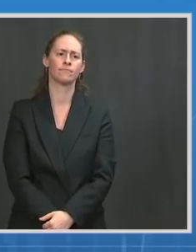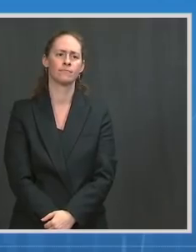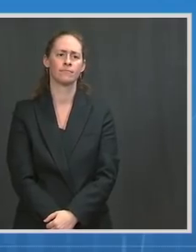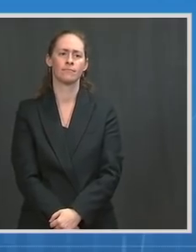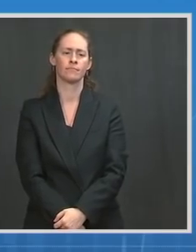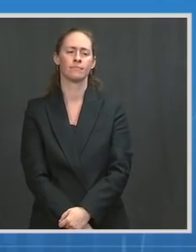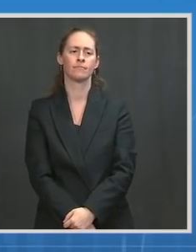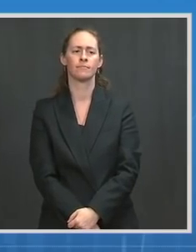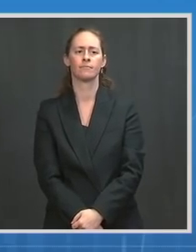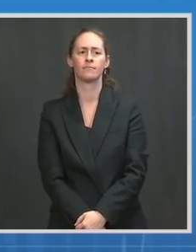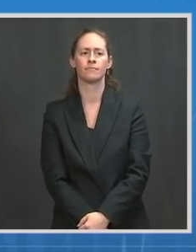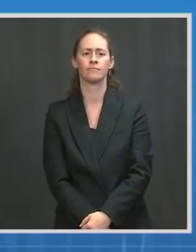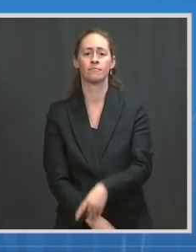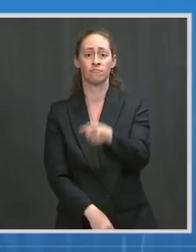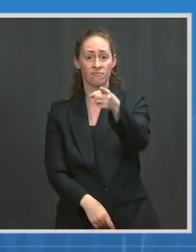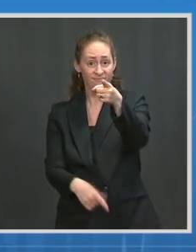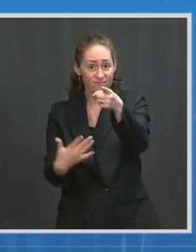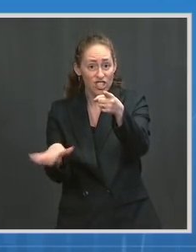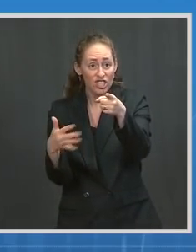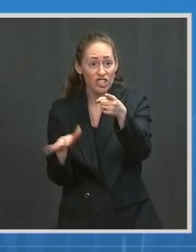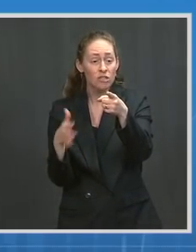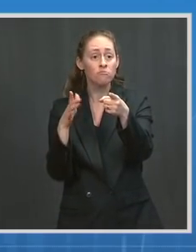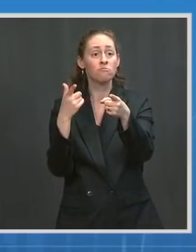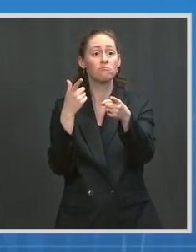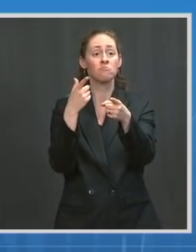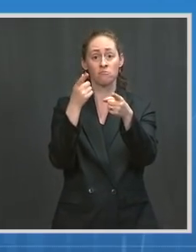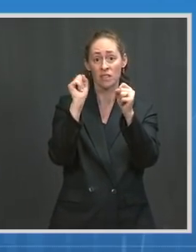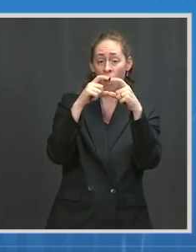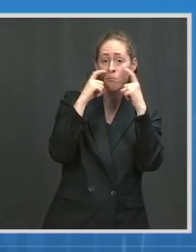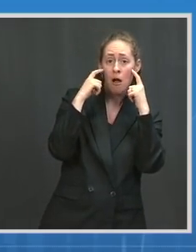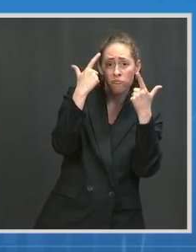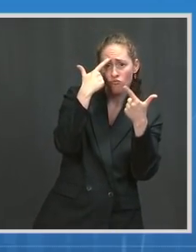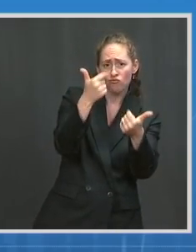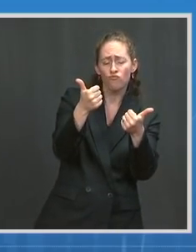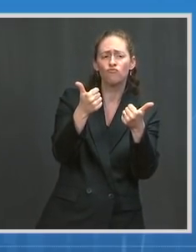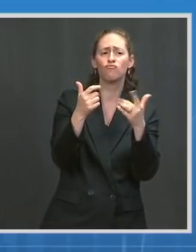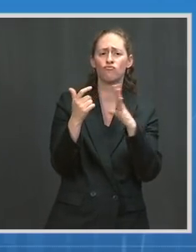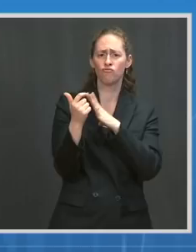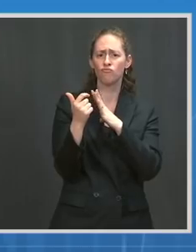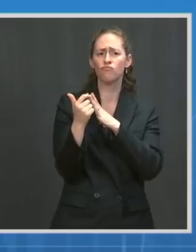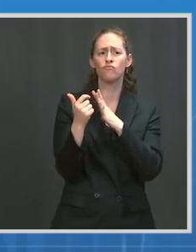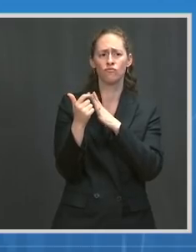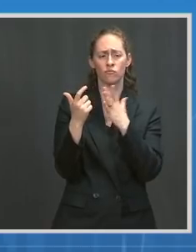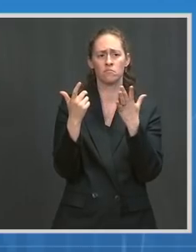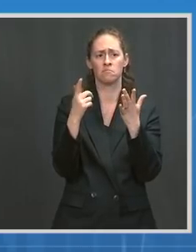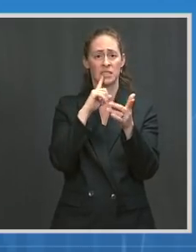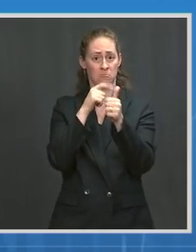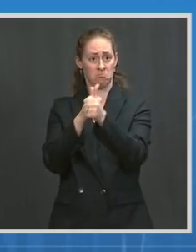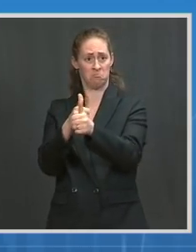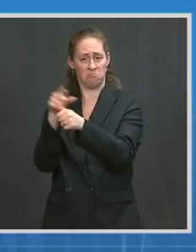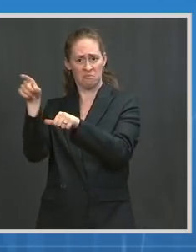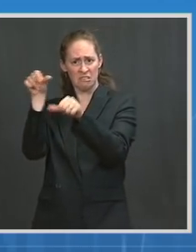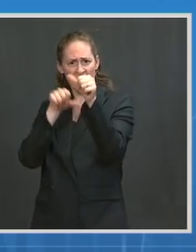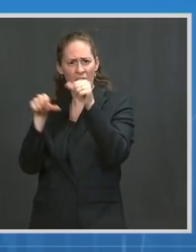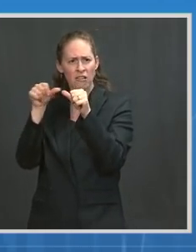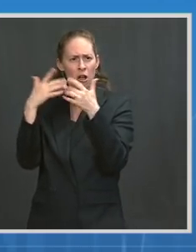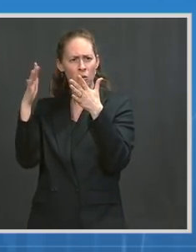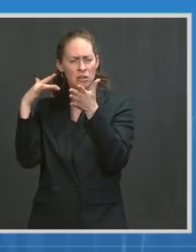you certainly could wear a mask if you wanted to. But we are saying in those settings, based on the silence, that it is safe. You know, the -- it --